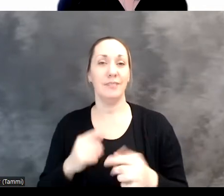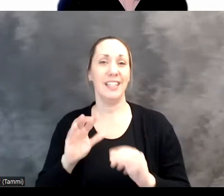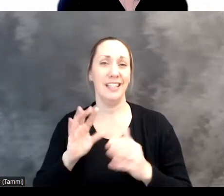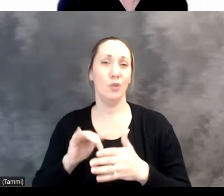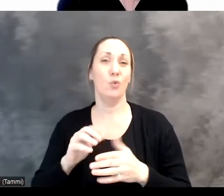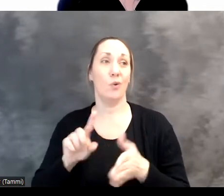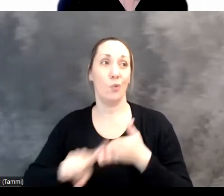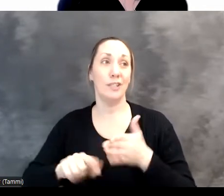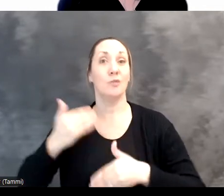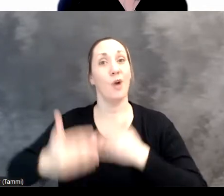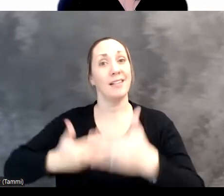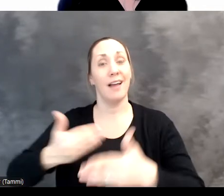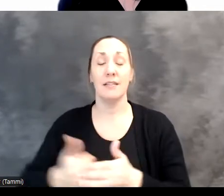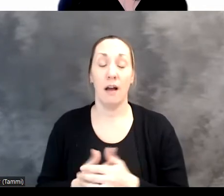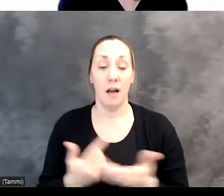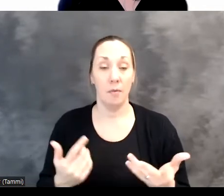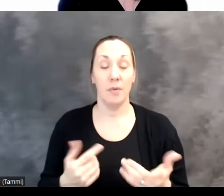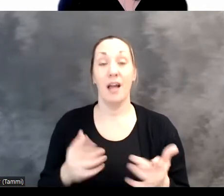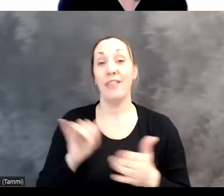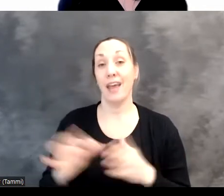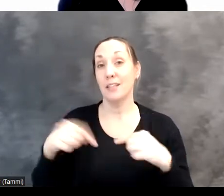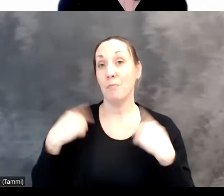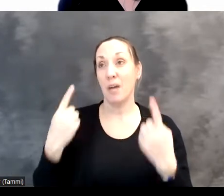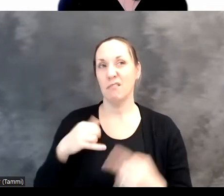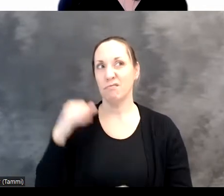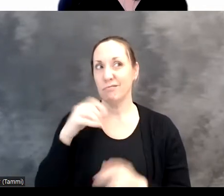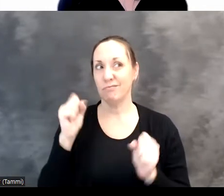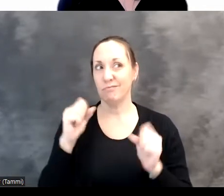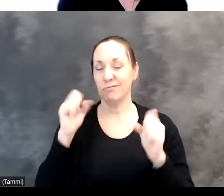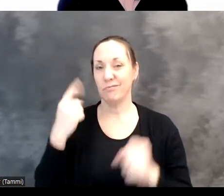of people into the research, into the